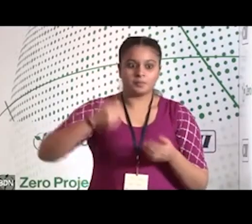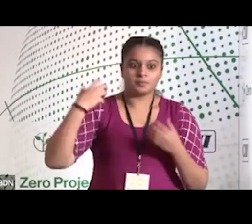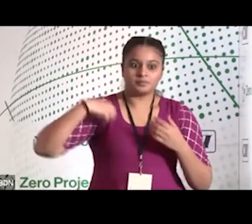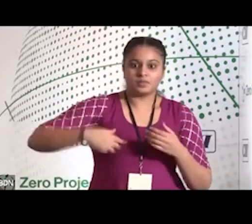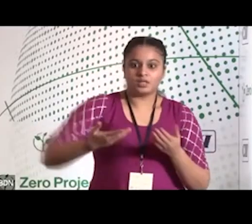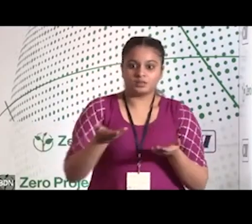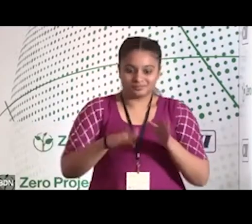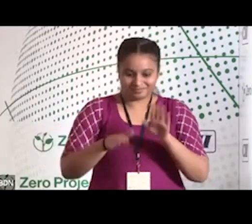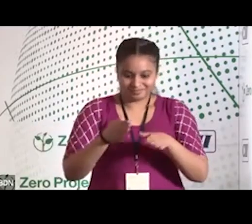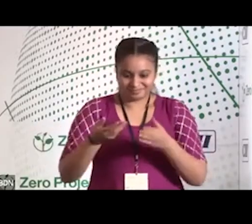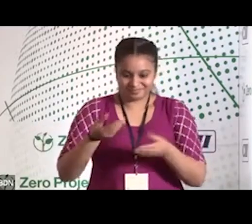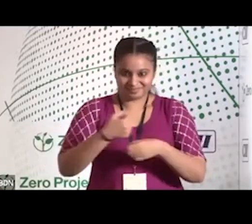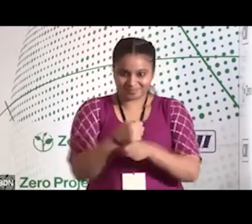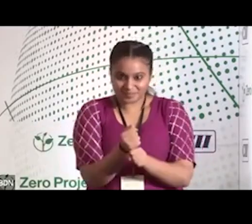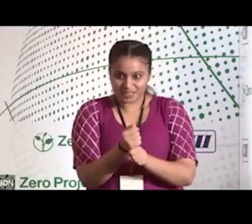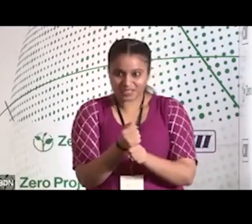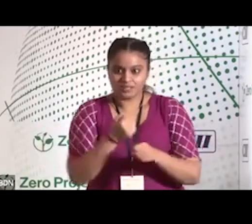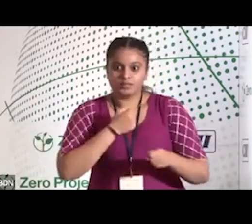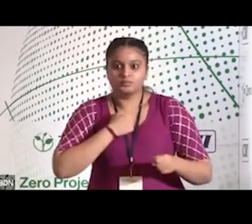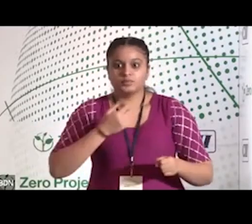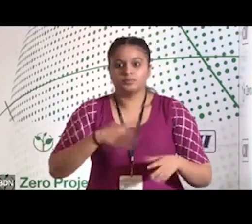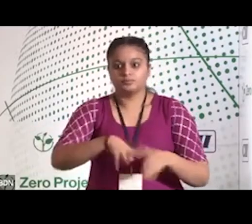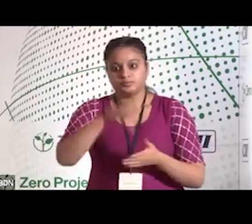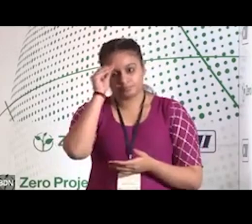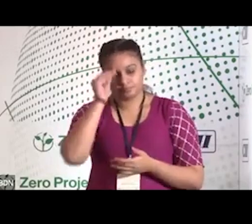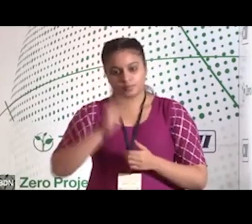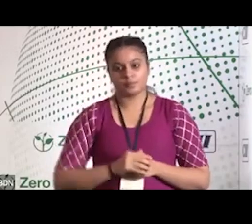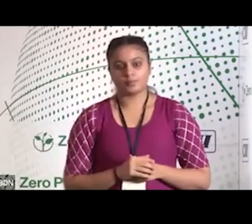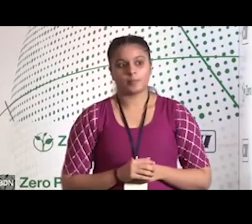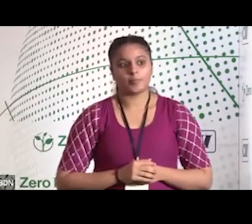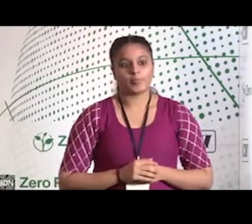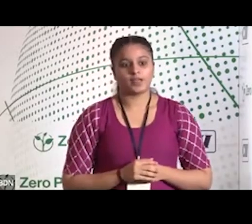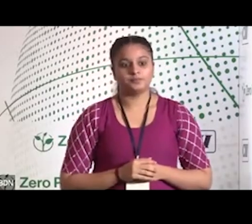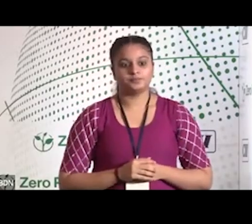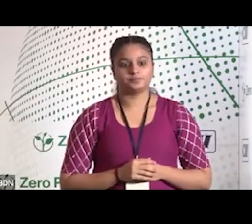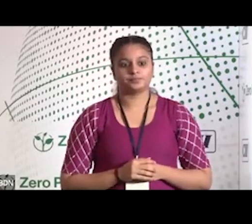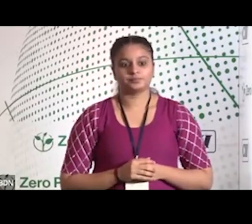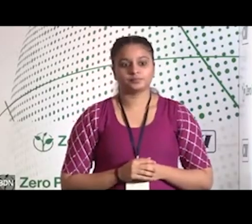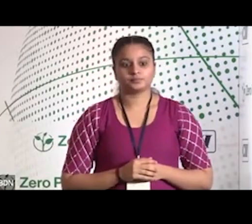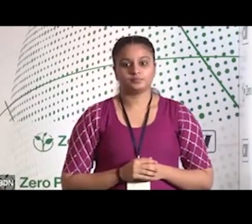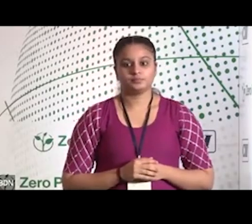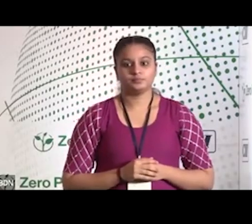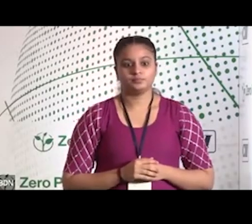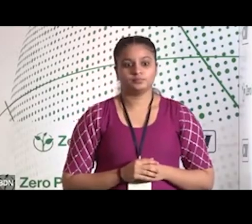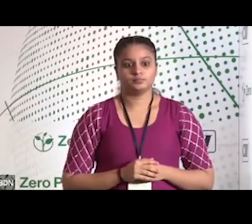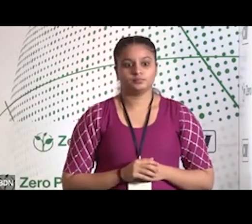up Nembutal is not secure school. It was during the time that an organization got it.